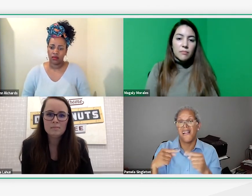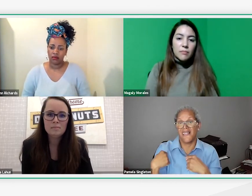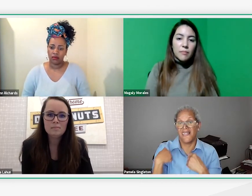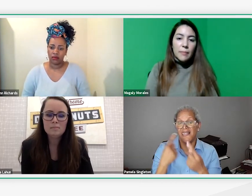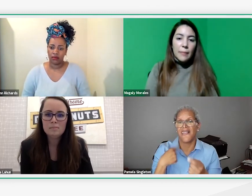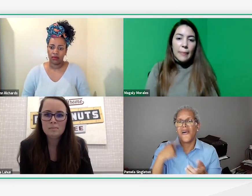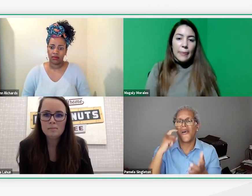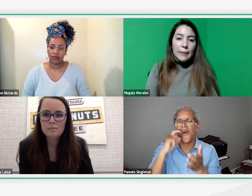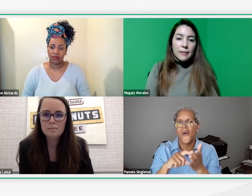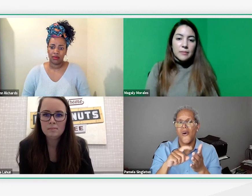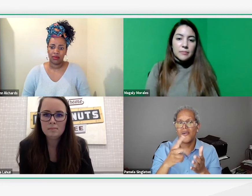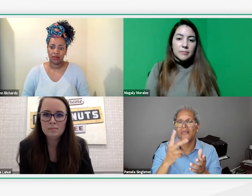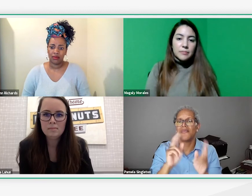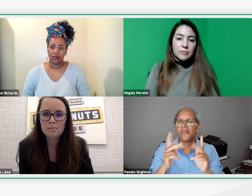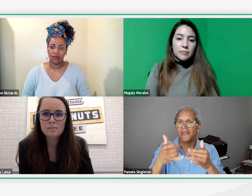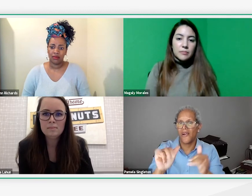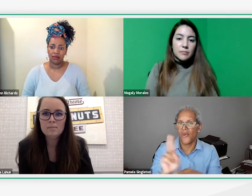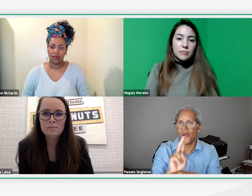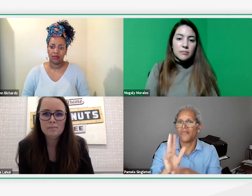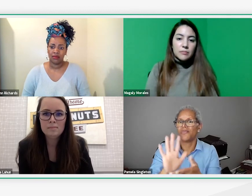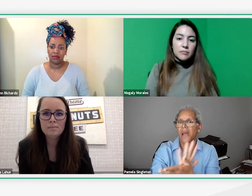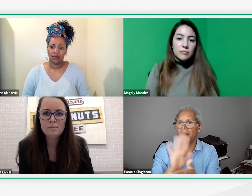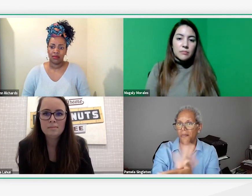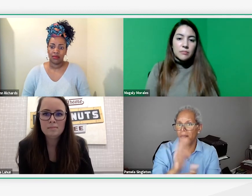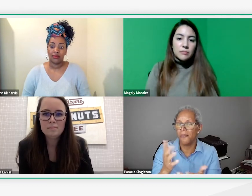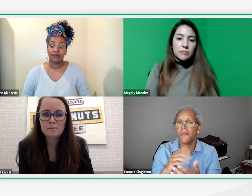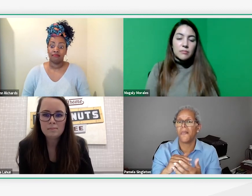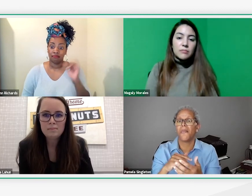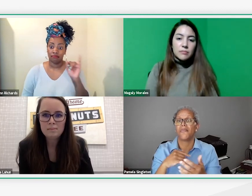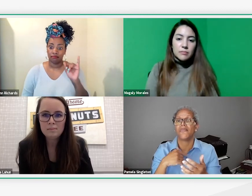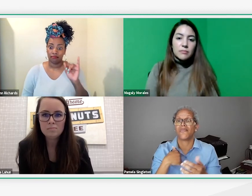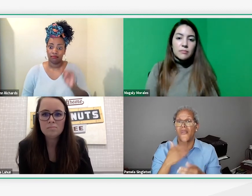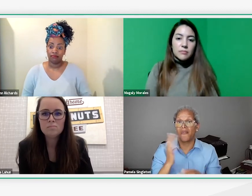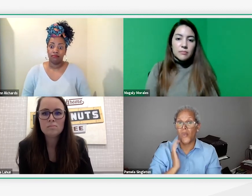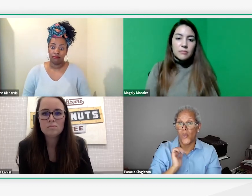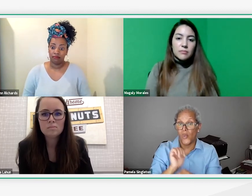go paperless and do it all electronic, but I have noticed that people do still use paper.